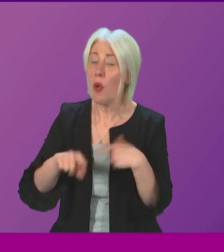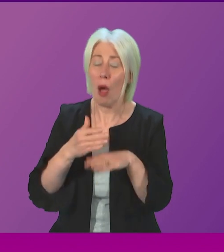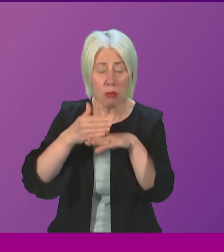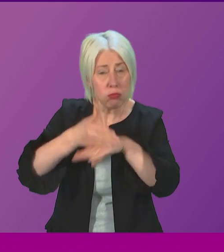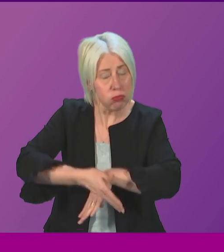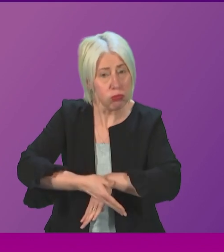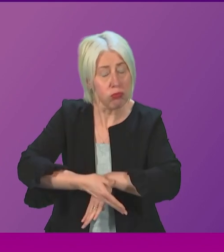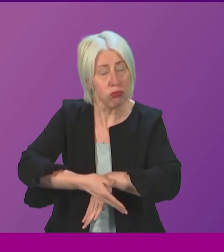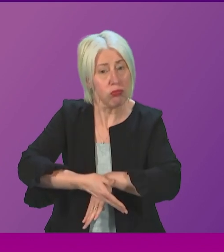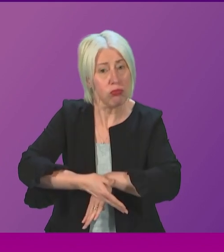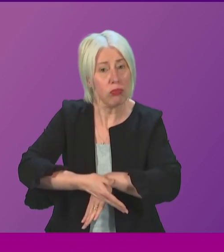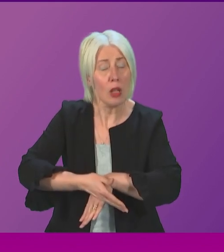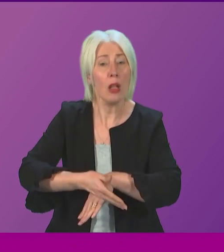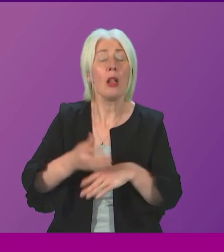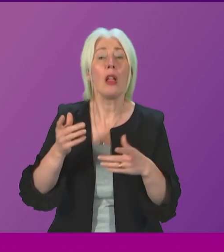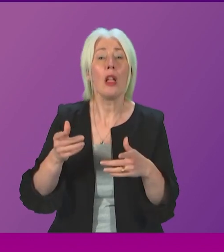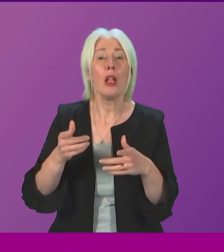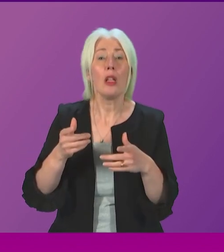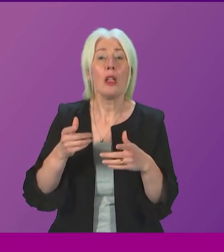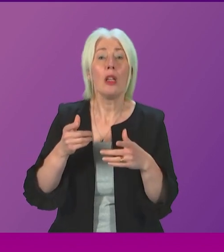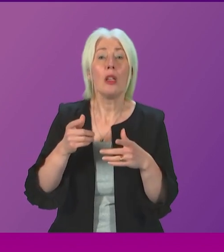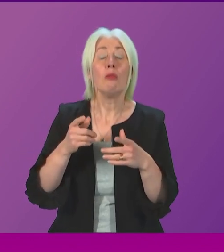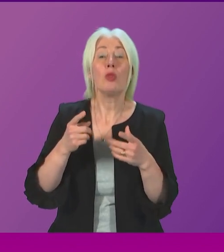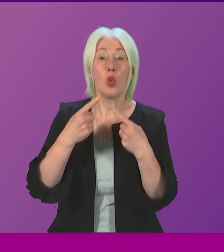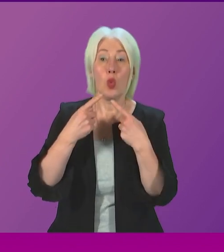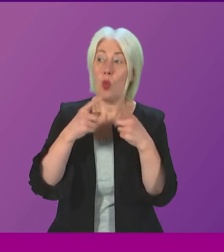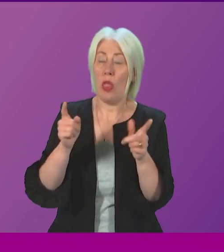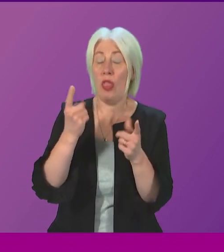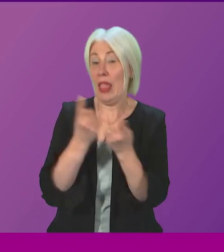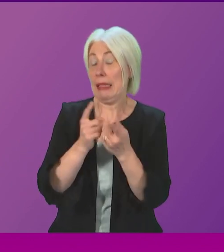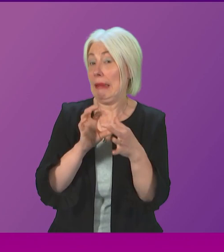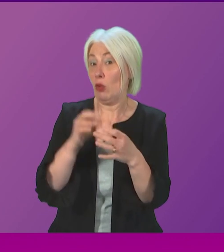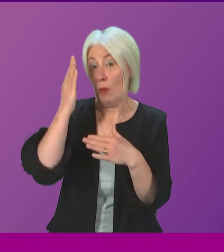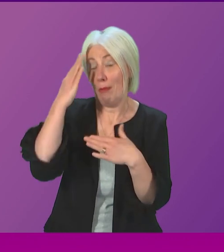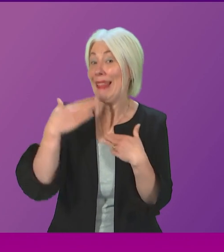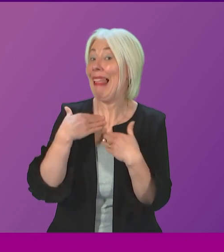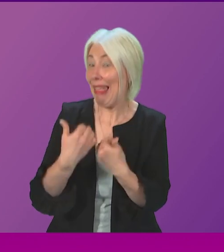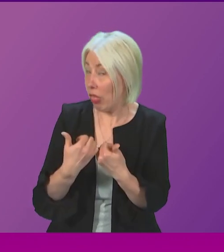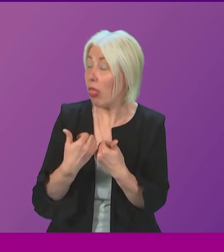in relation to the mental health call-outs that police officers often have to attend